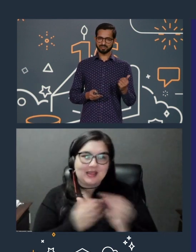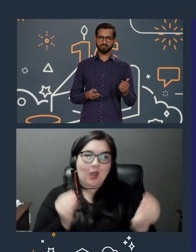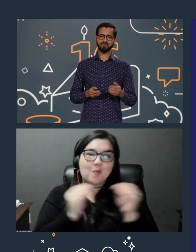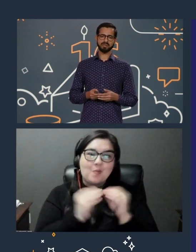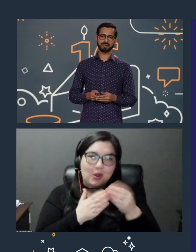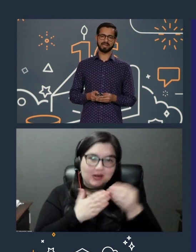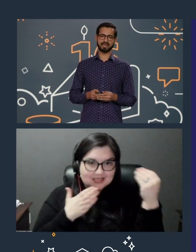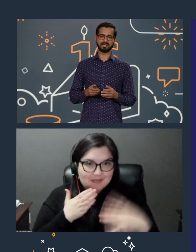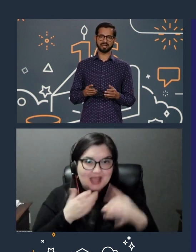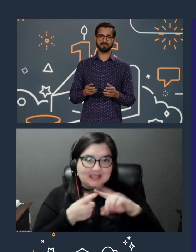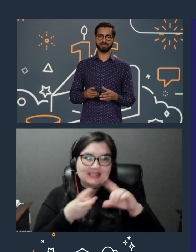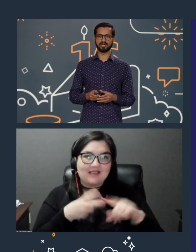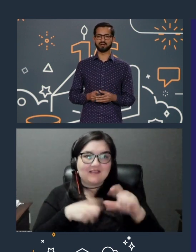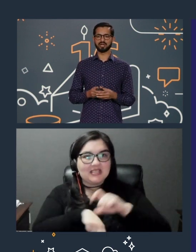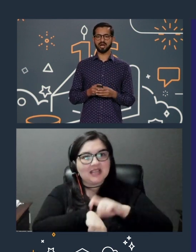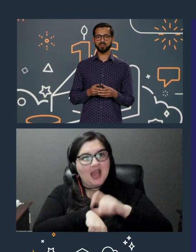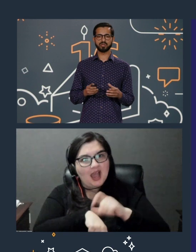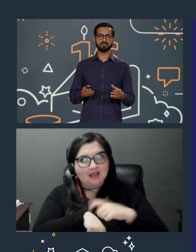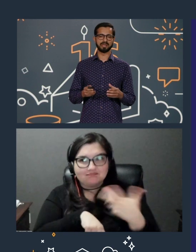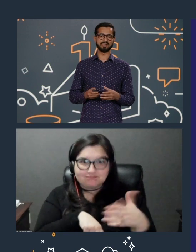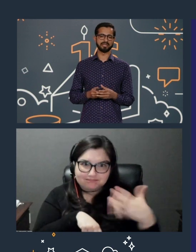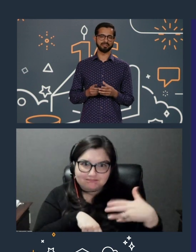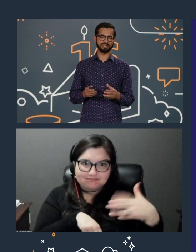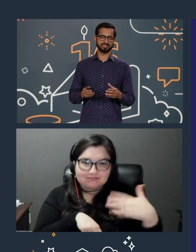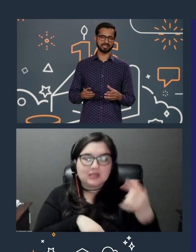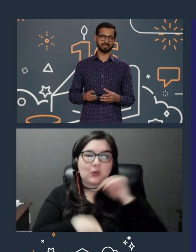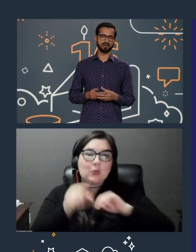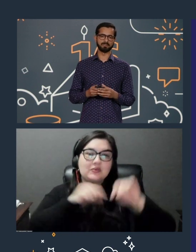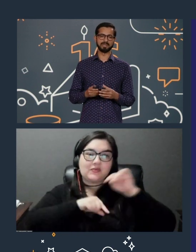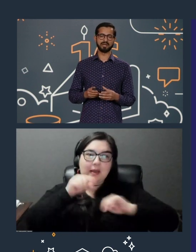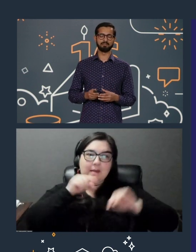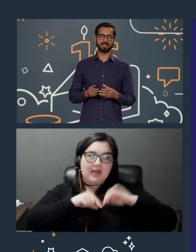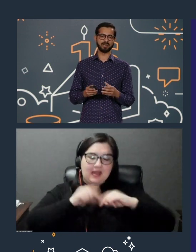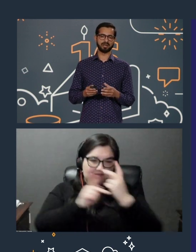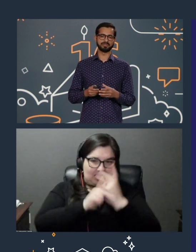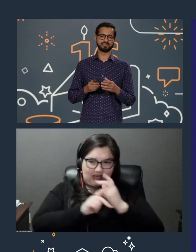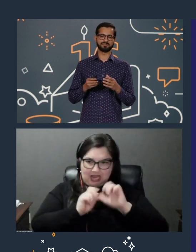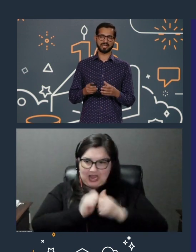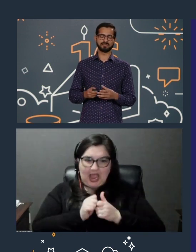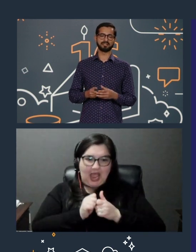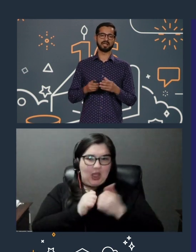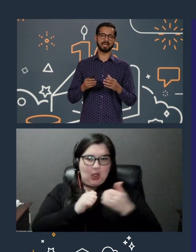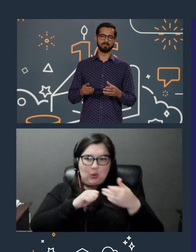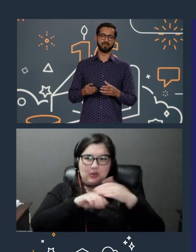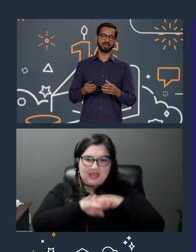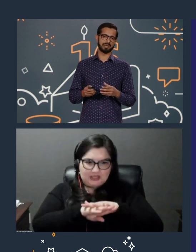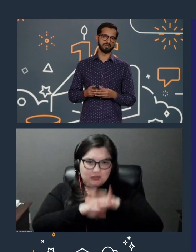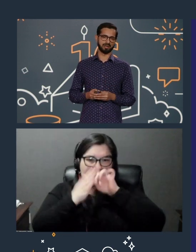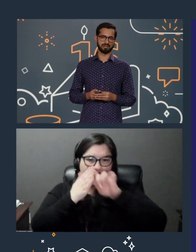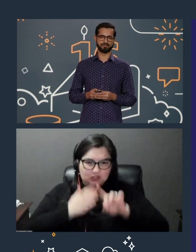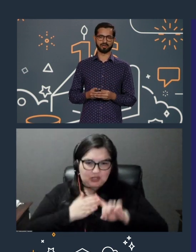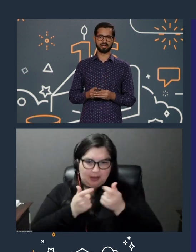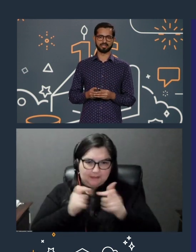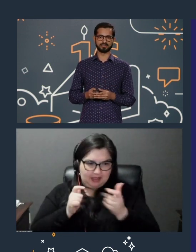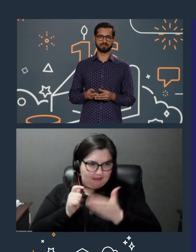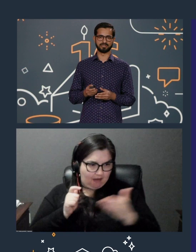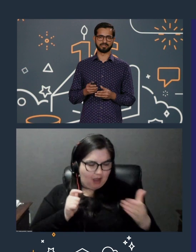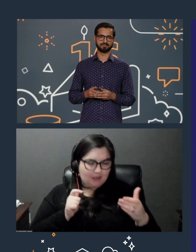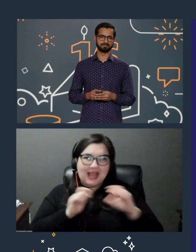So we went back and tried to figure out how we could make integrity checking on big, big objects faster and more reliable for our customers.